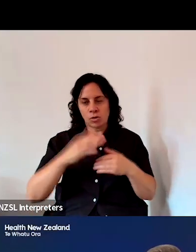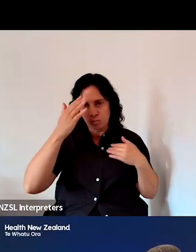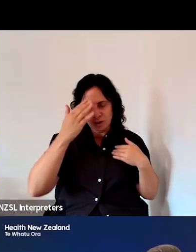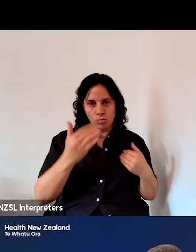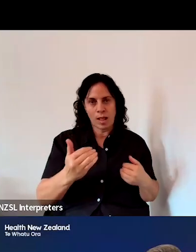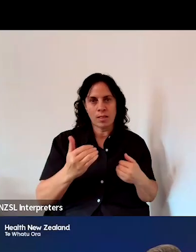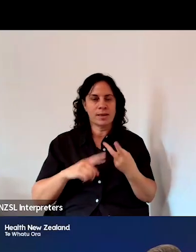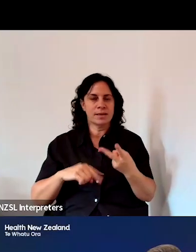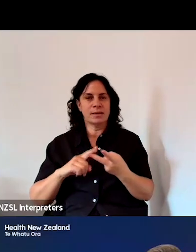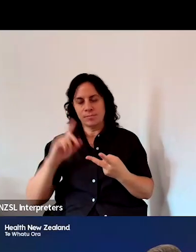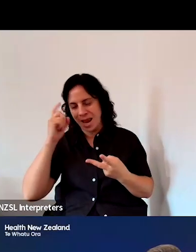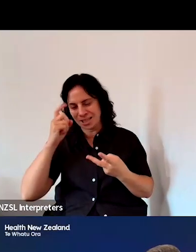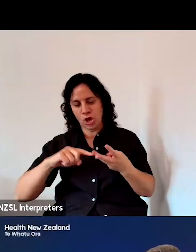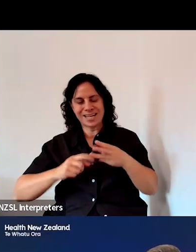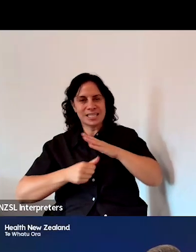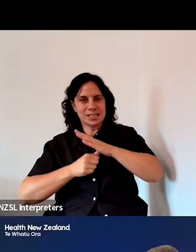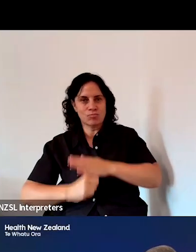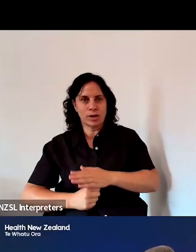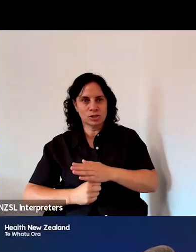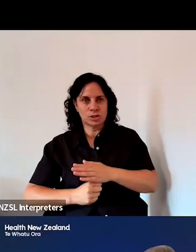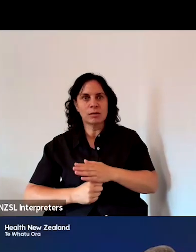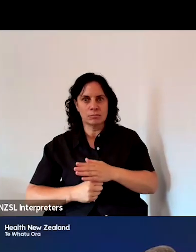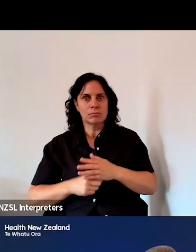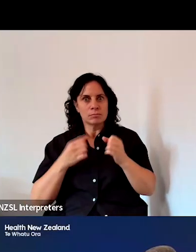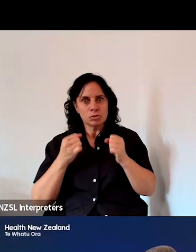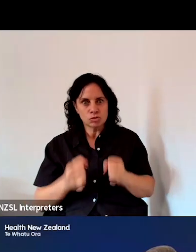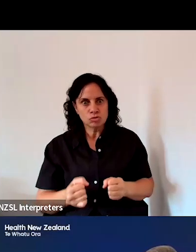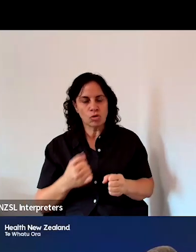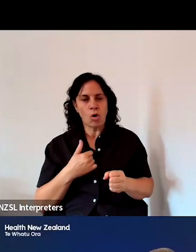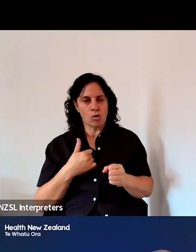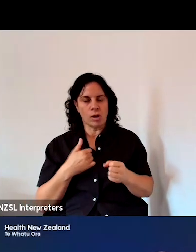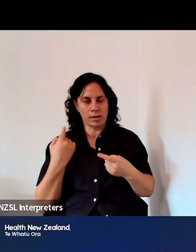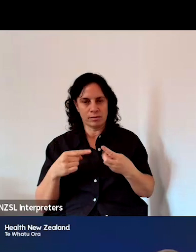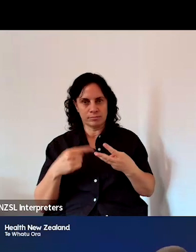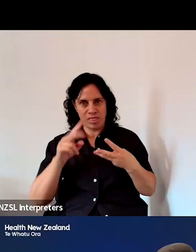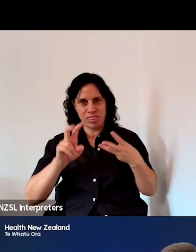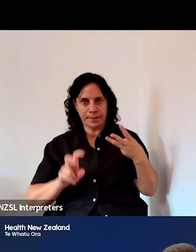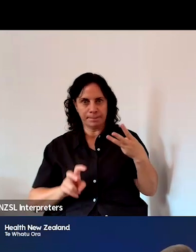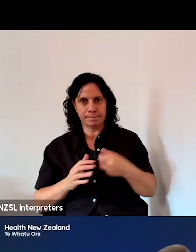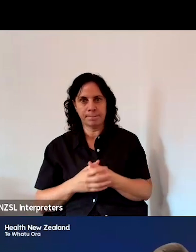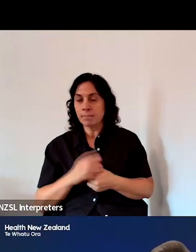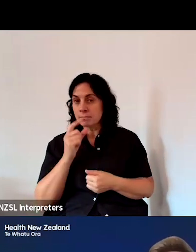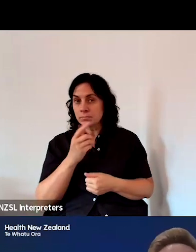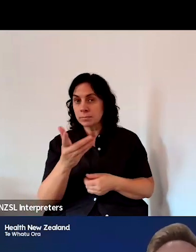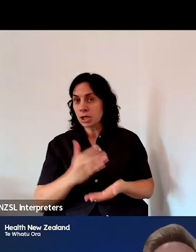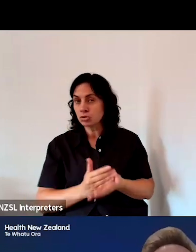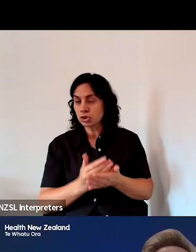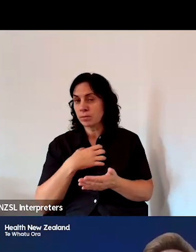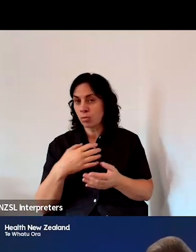like anxiety and depression was a really strong call that we heard in those workshops. So I wondered if you'd share a little bit about, that sort of process.